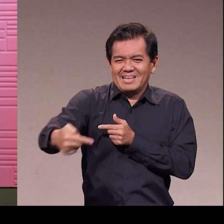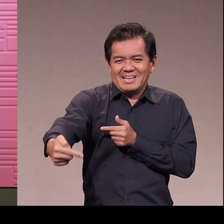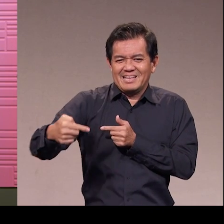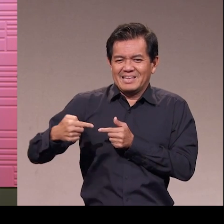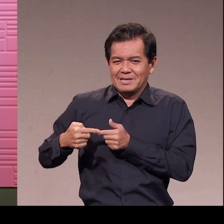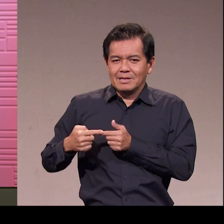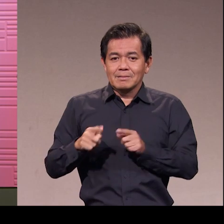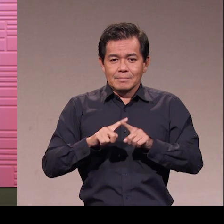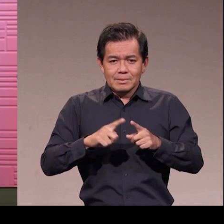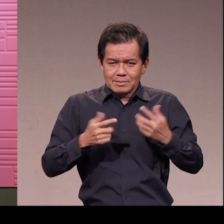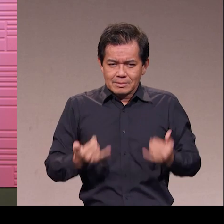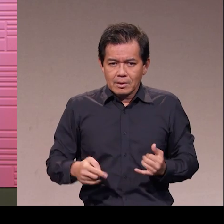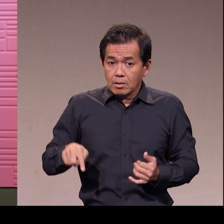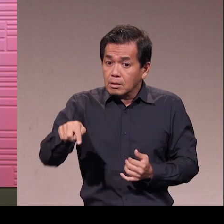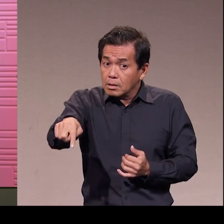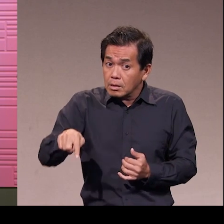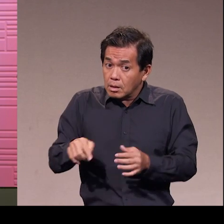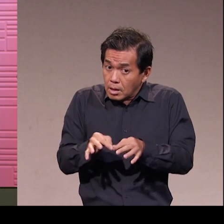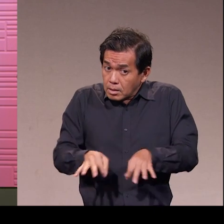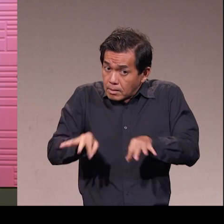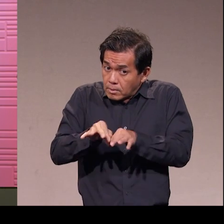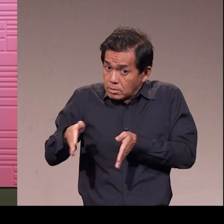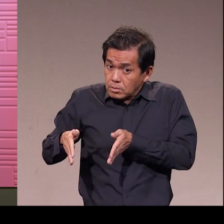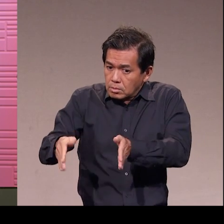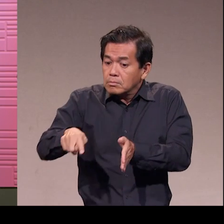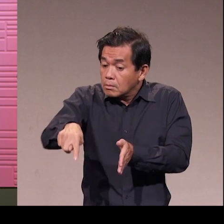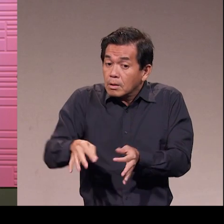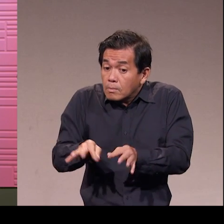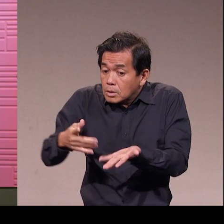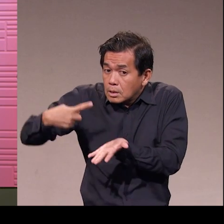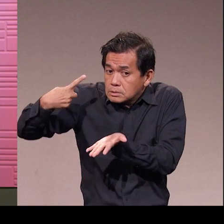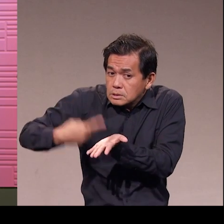an important platform to discuss national issues and rally the people to move forward,